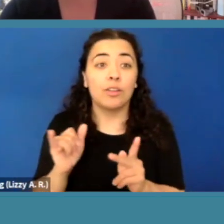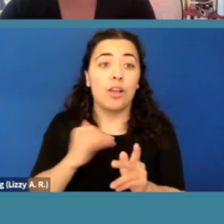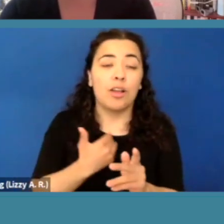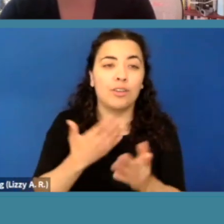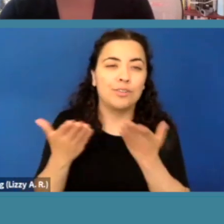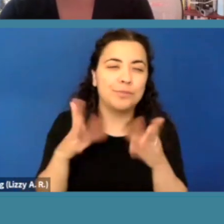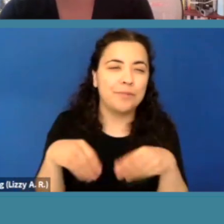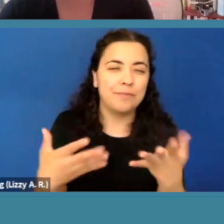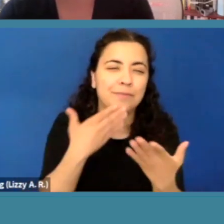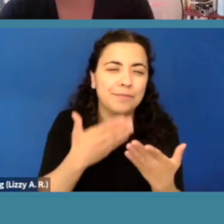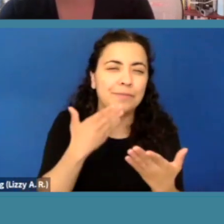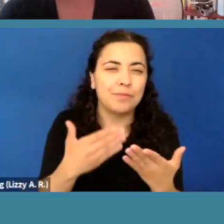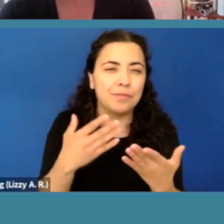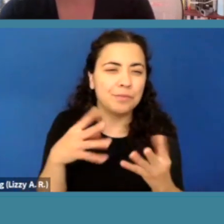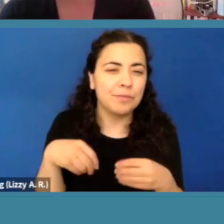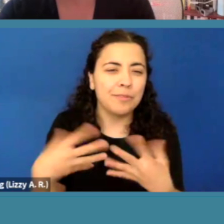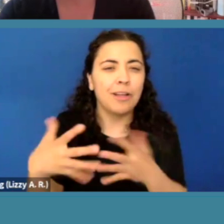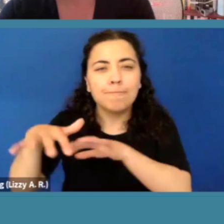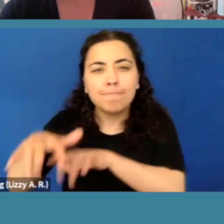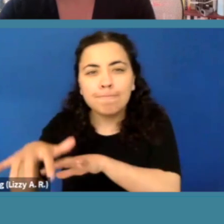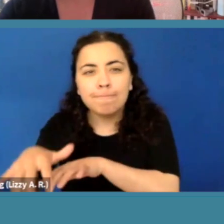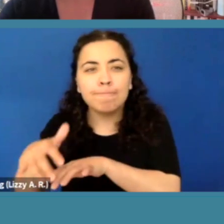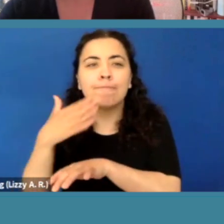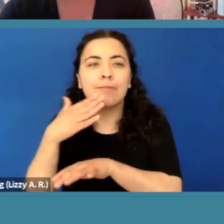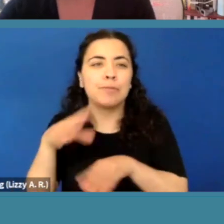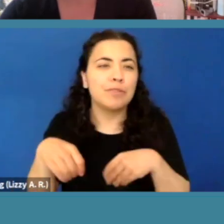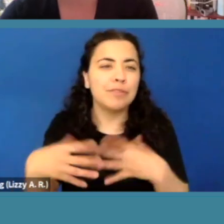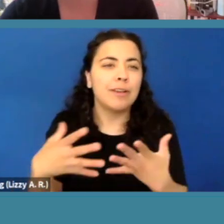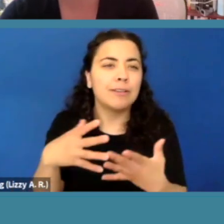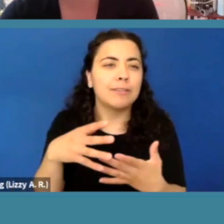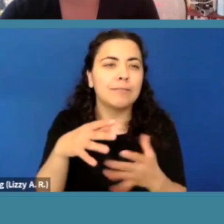Thank you so much for providing captioning, for providing interpretation.